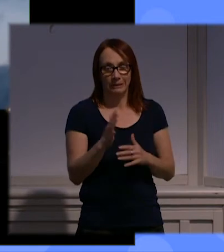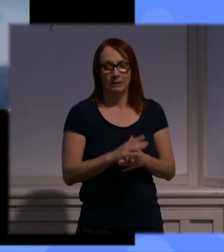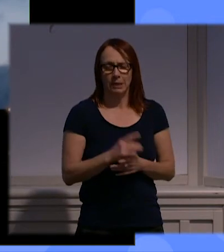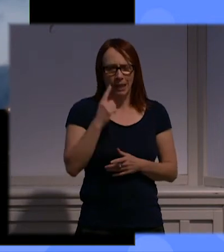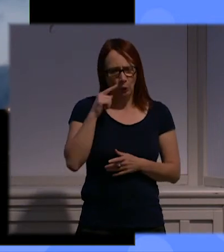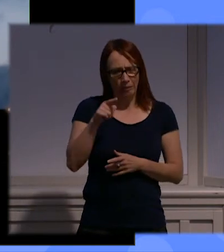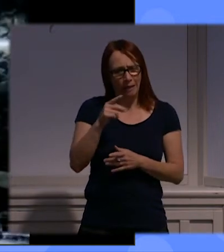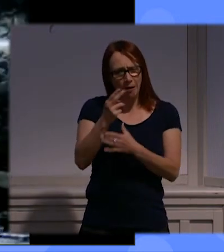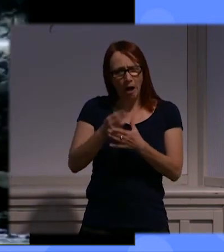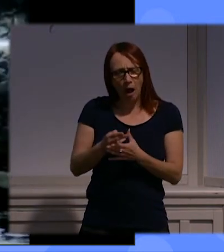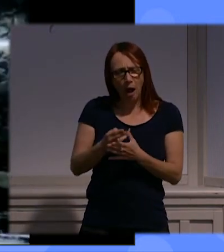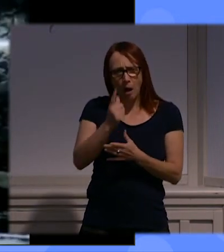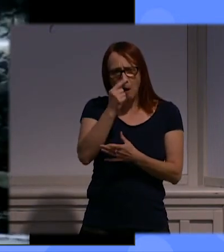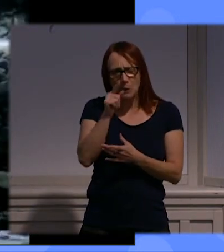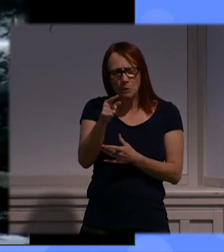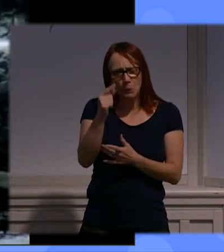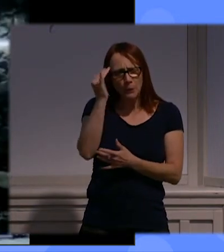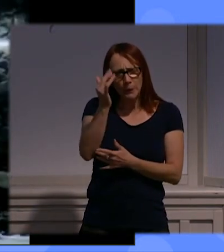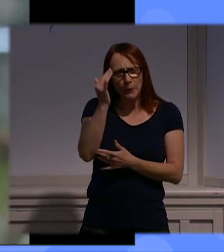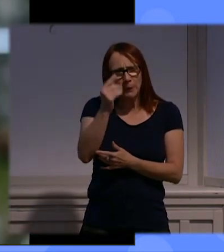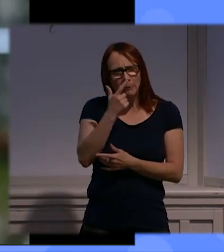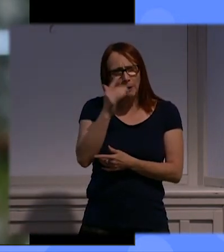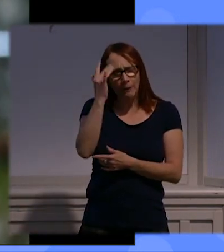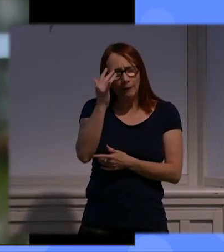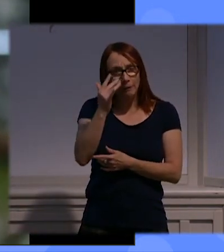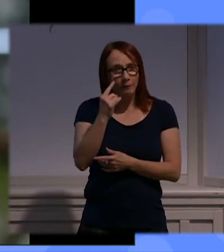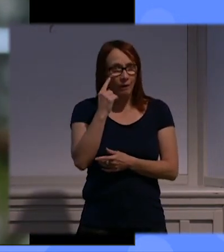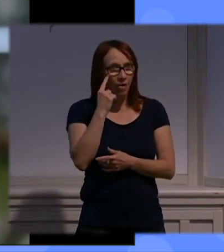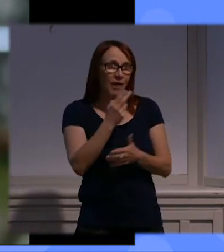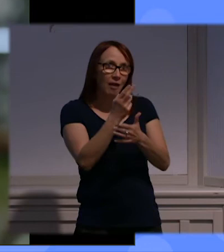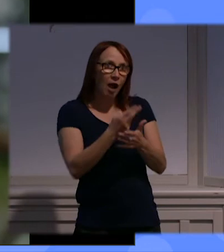a person's mind or make them think about it I think art can save the planet I do